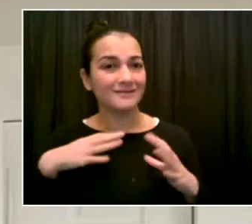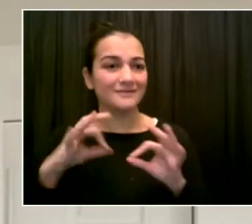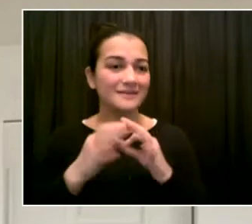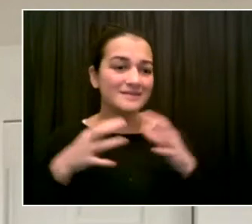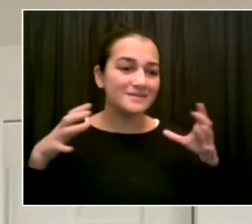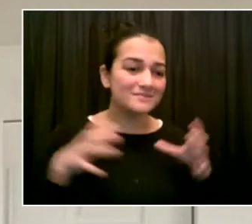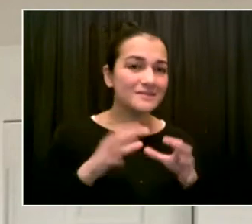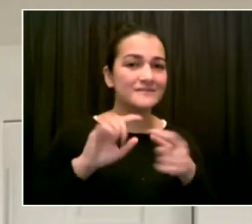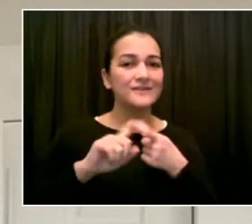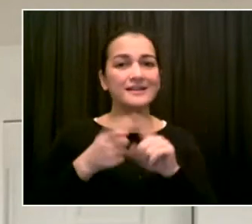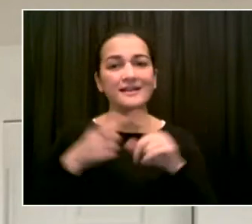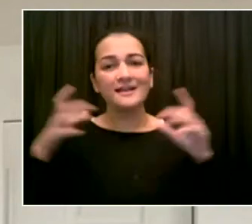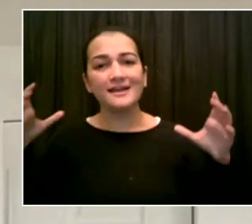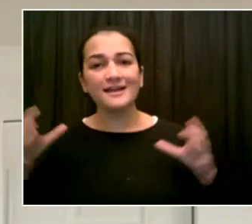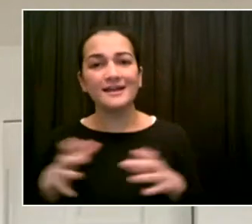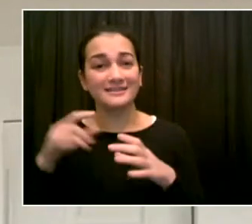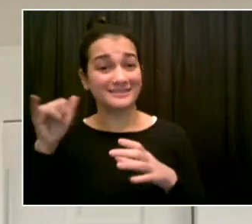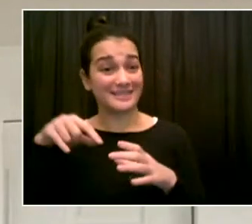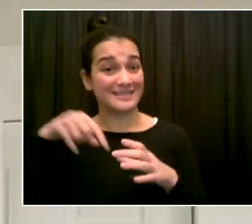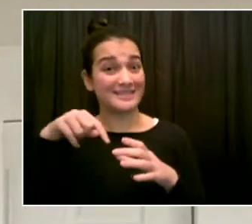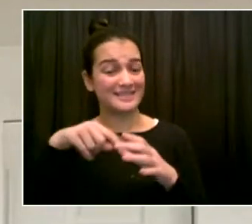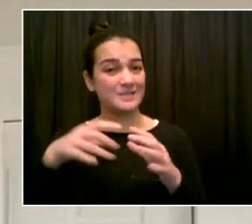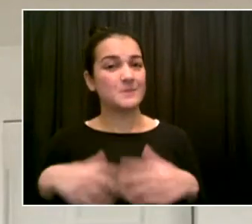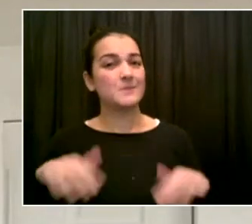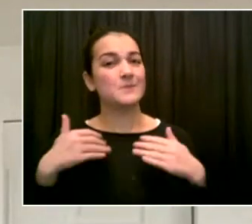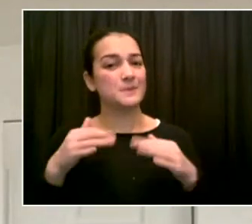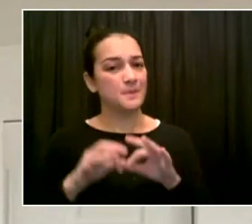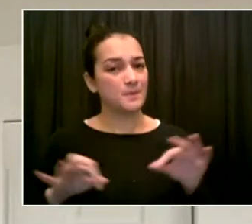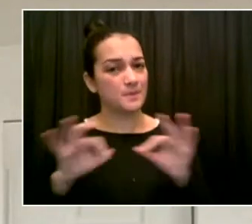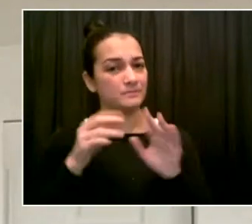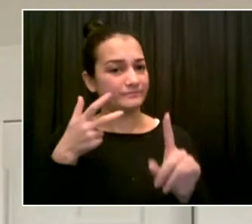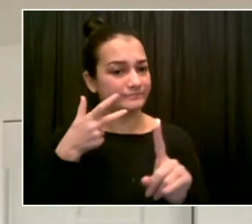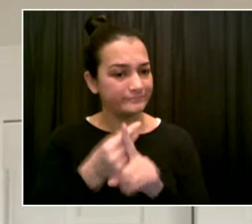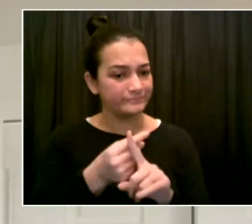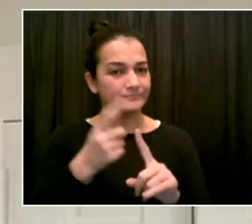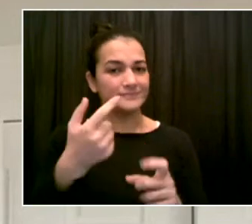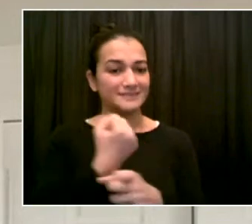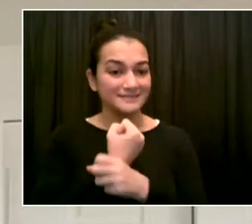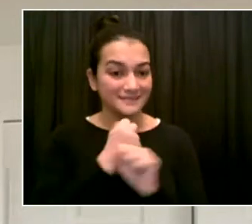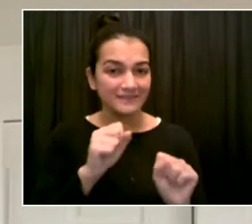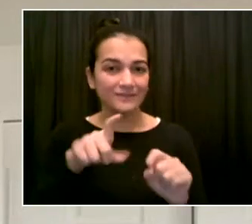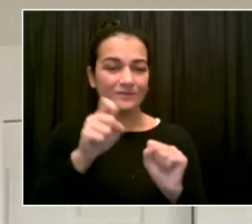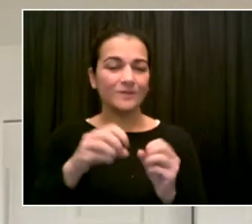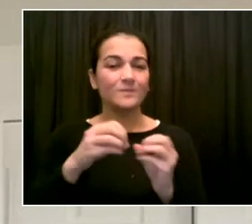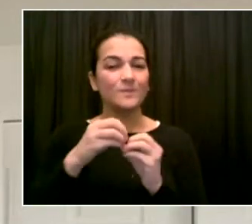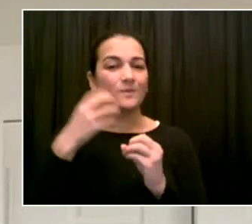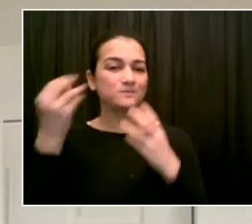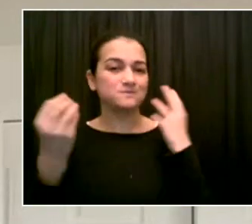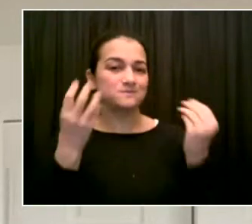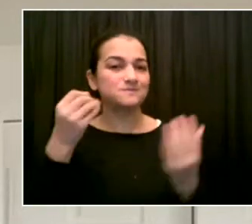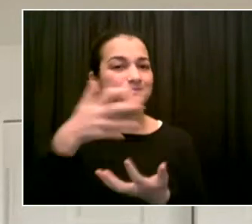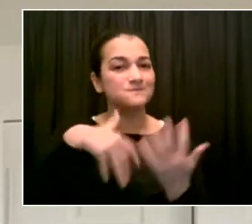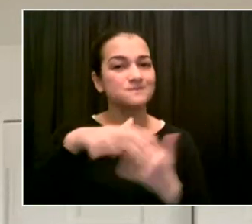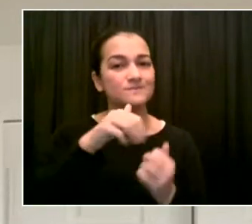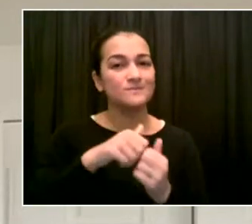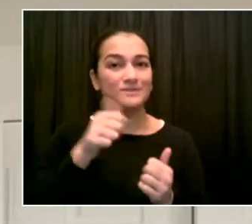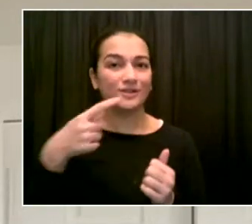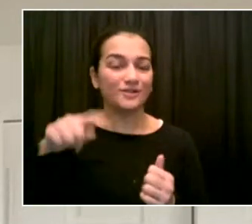HEALTHIEST LIFE THIS HOLIDAY SEASON AND I CANNOT WAIT TO SPEND TIME WITH MY CLOSEST FAMILY MEMBERS WHO HAVE RECEIVED THEIR VACCINEAN D BOOSTER SHOT SO